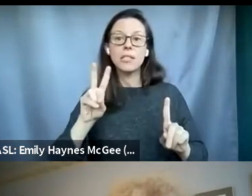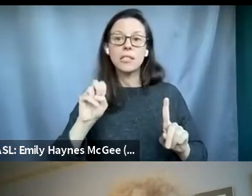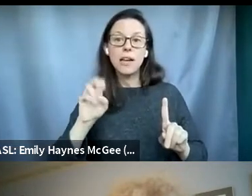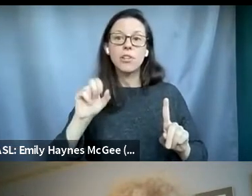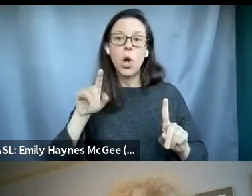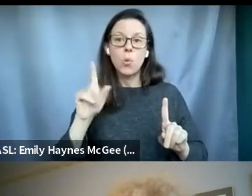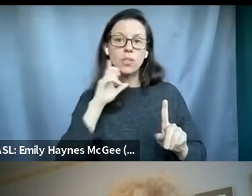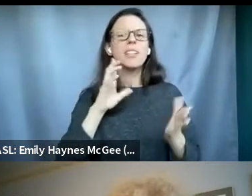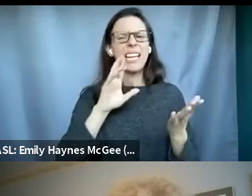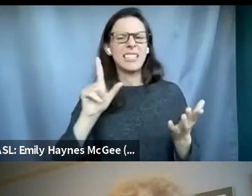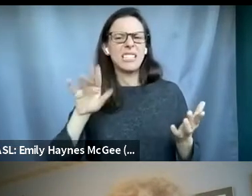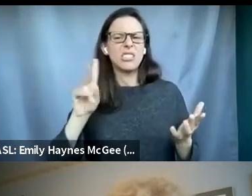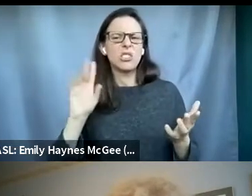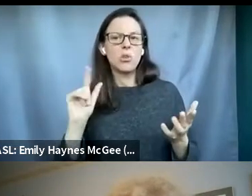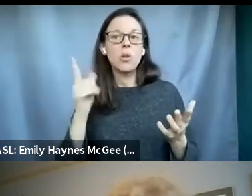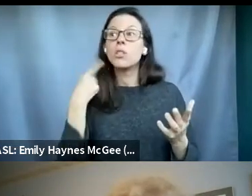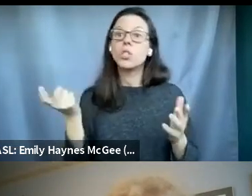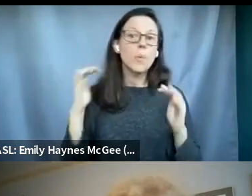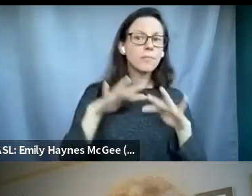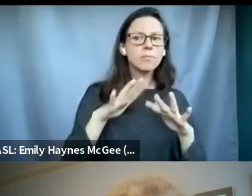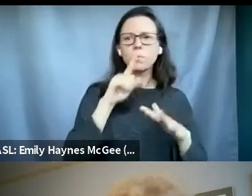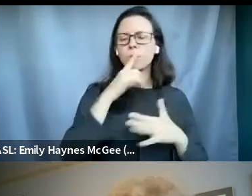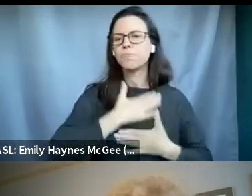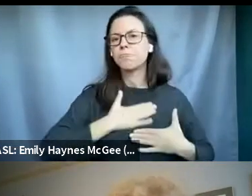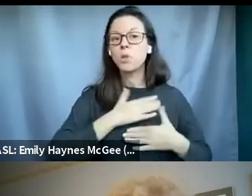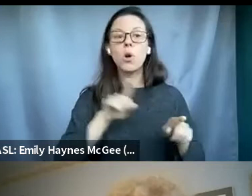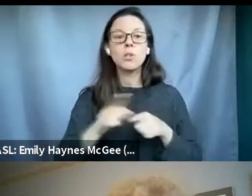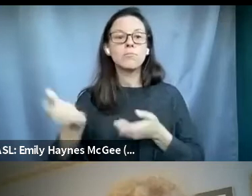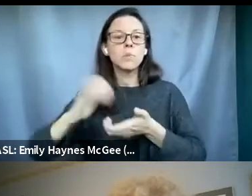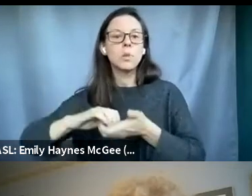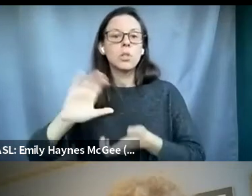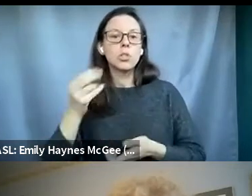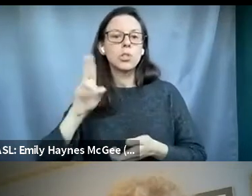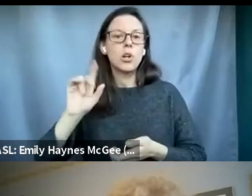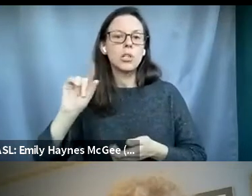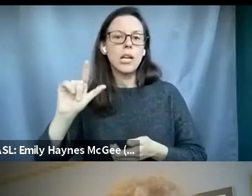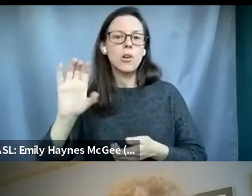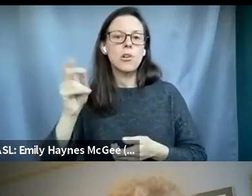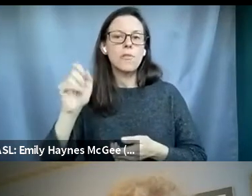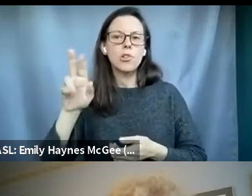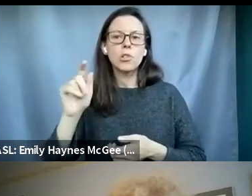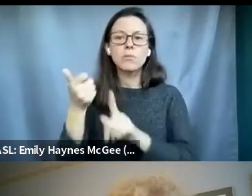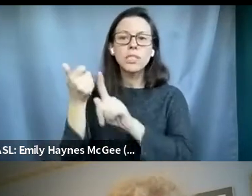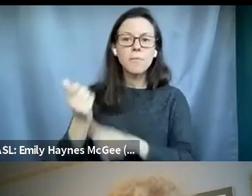And we also collaborated with Charnell who was poet, ministry, community organizer, and